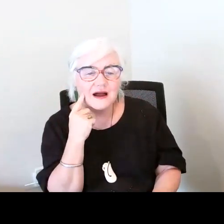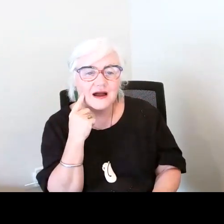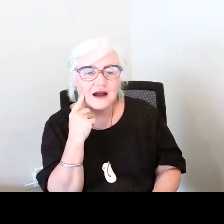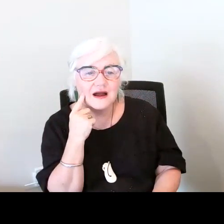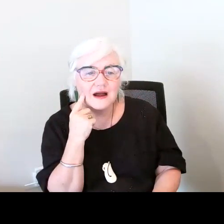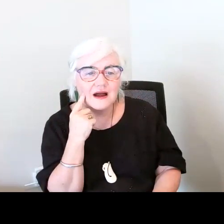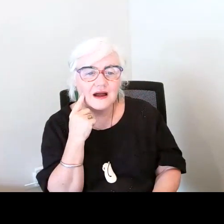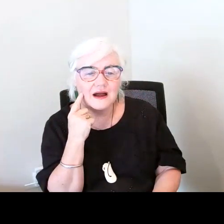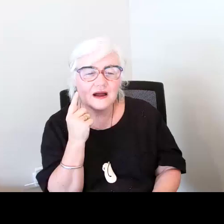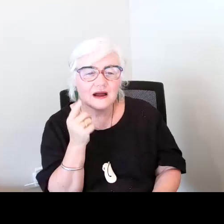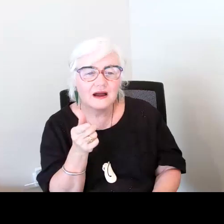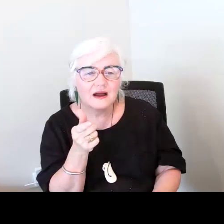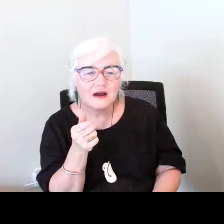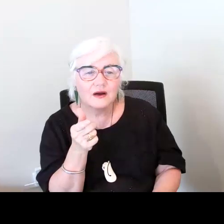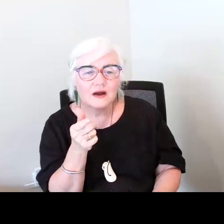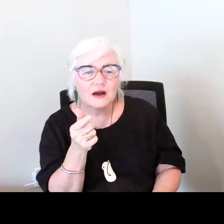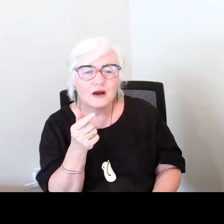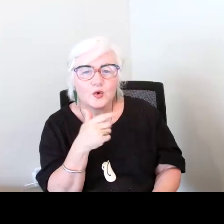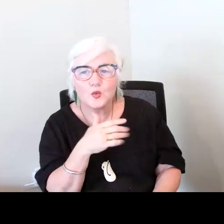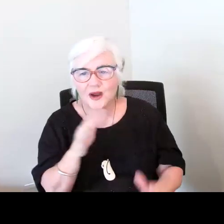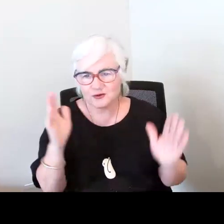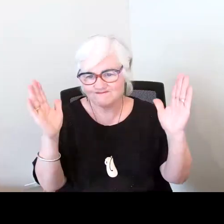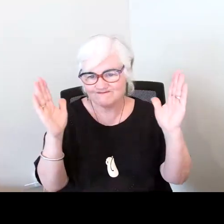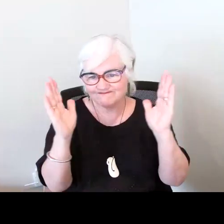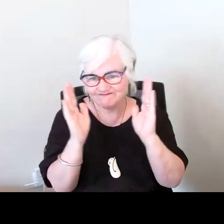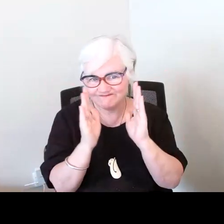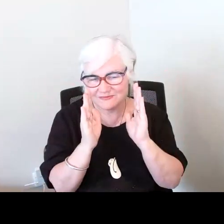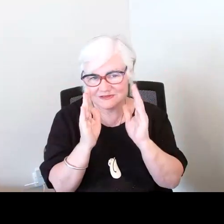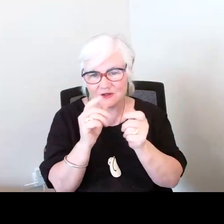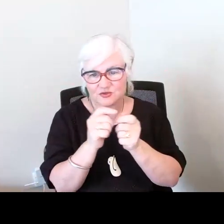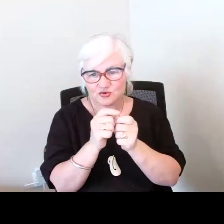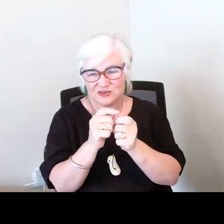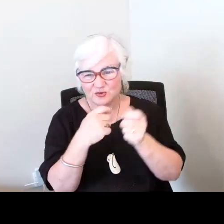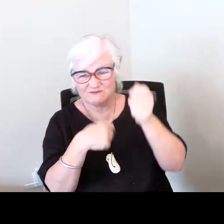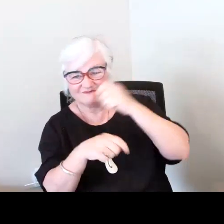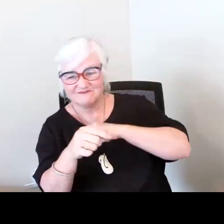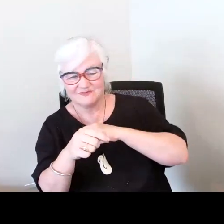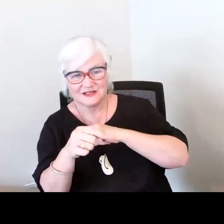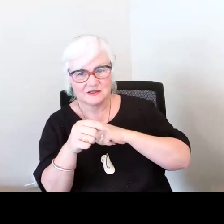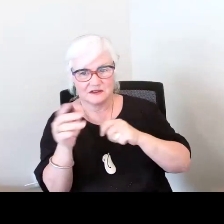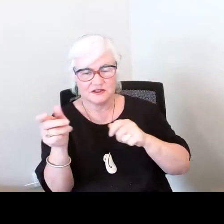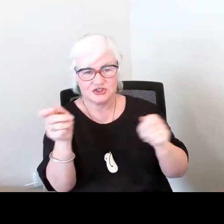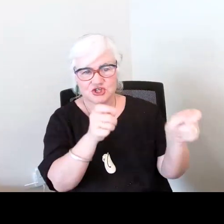The only way to minimize my screen is I have to flip straight over to the Word documents,